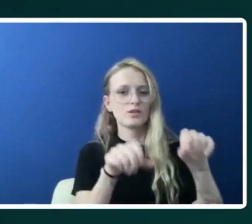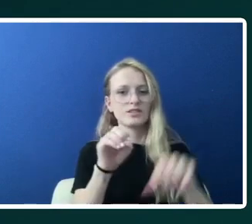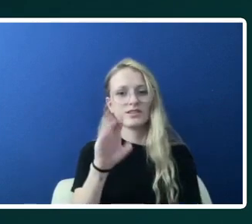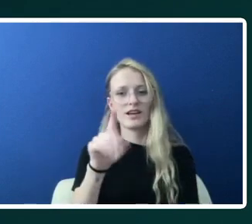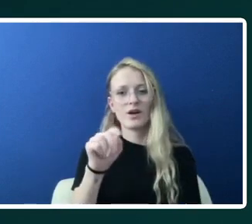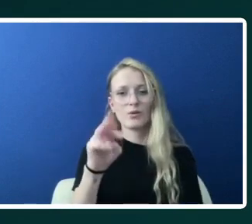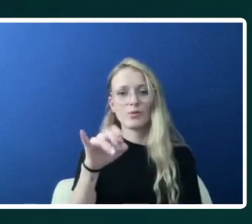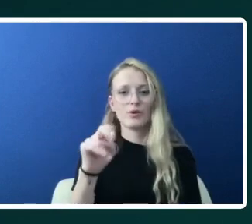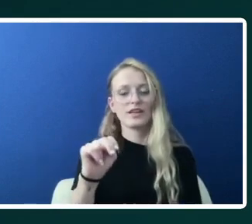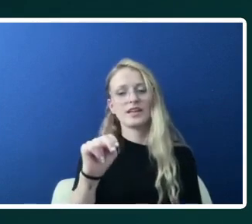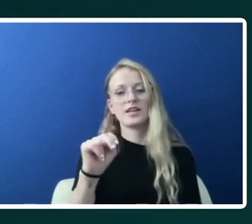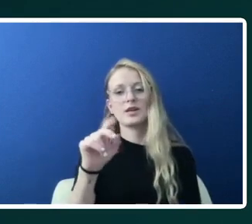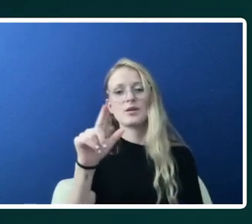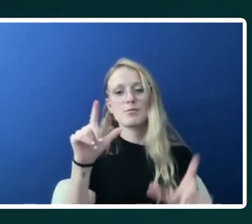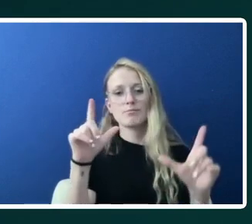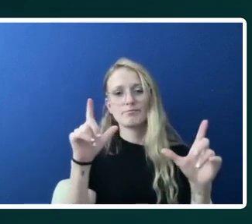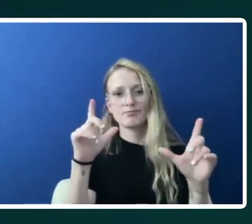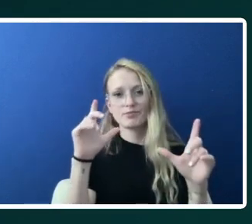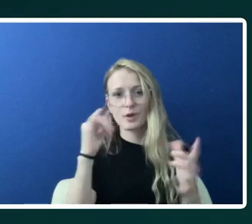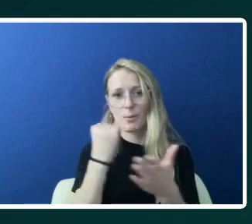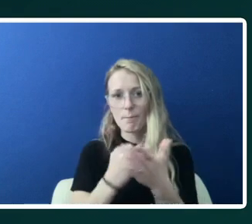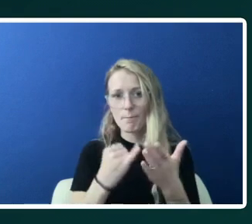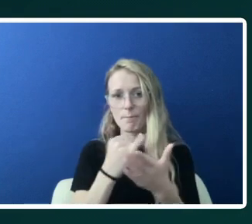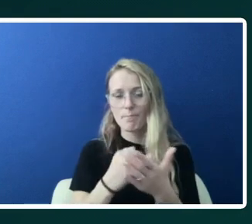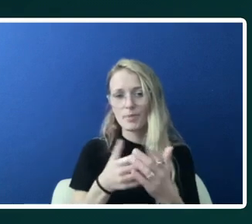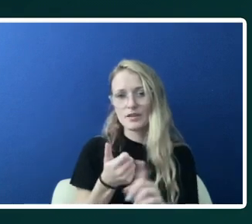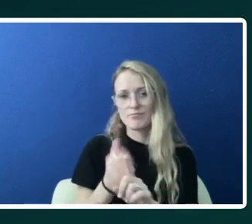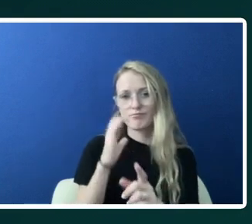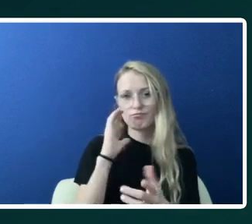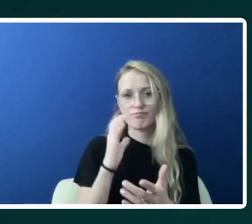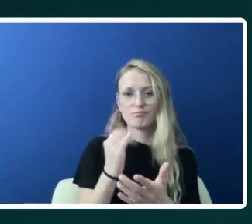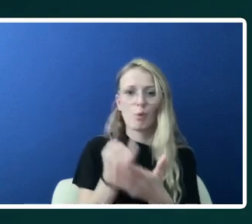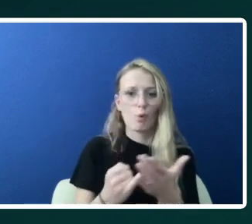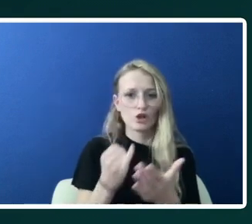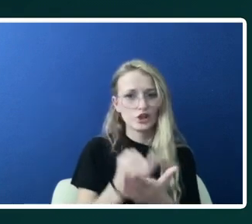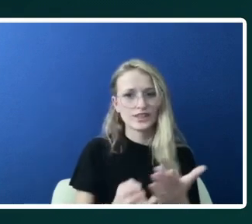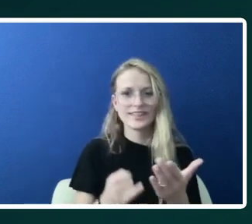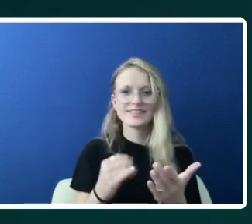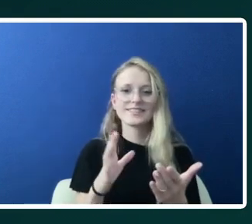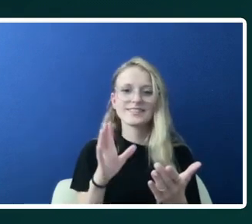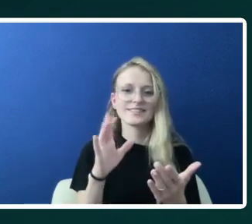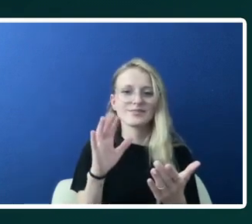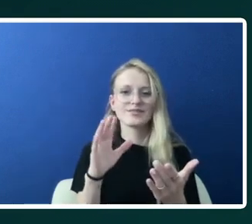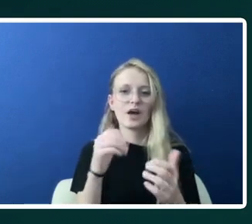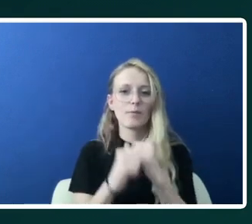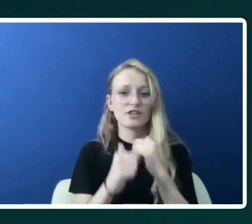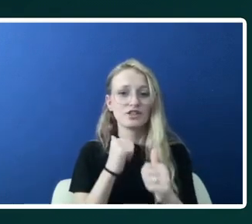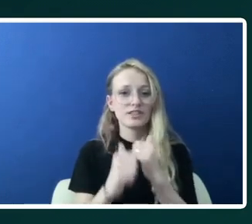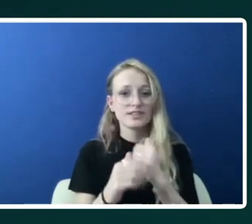special because they feature contemporary artwork of often everyday people. The artwork is exciting